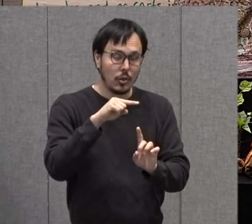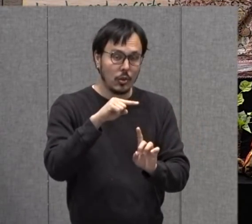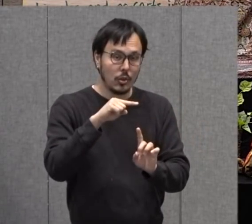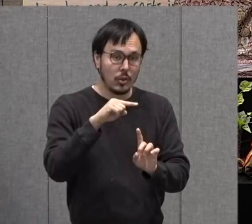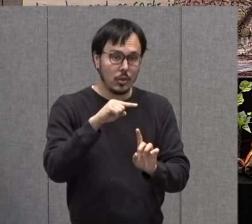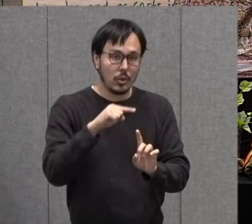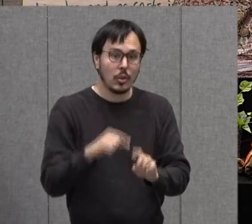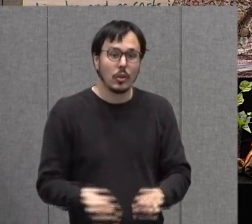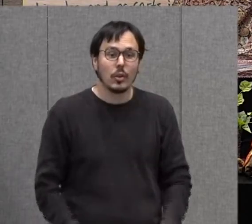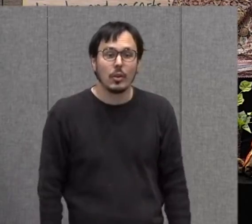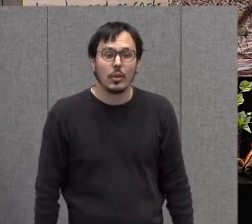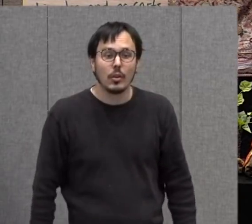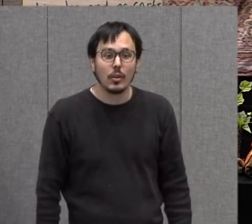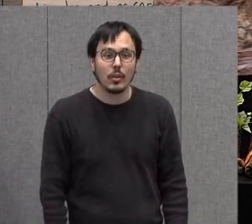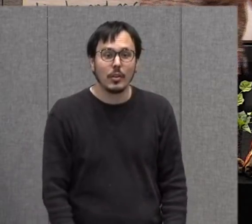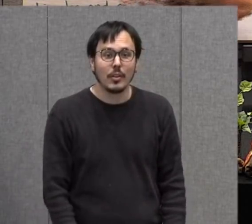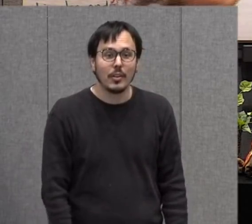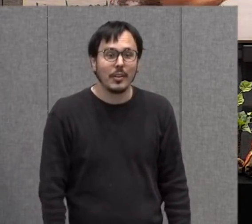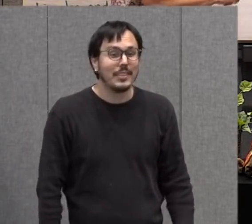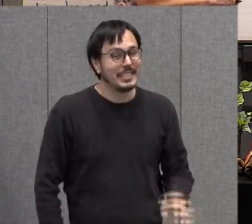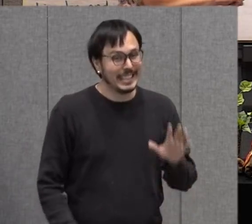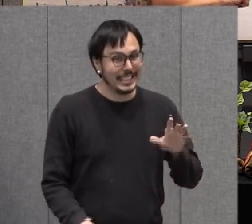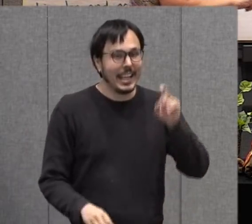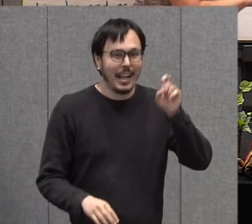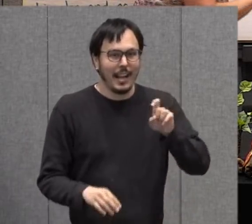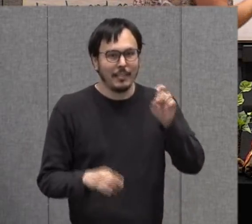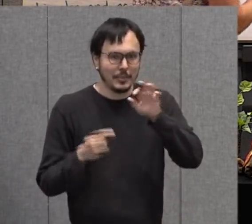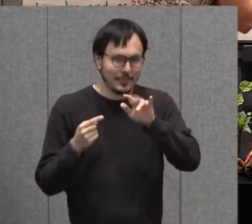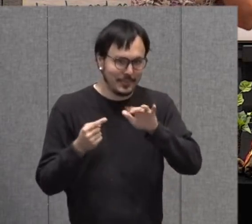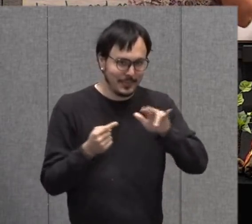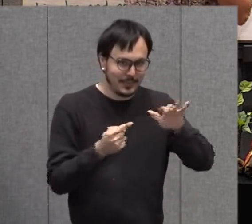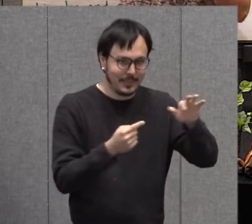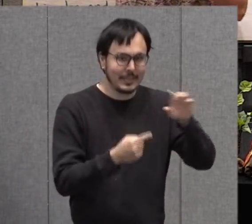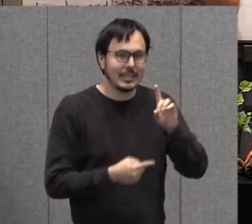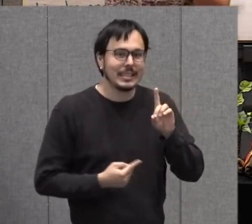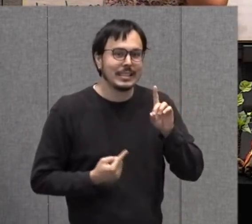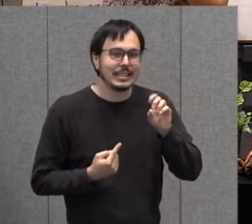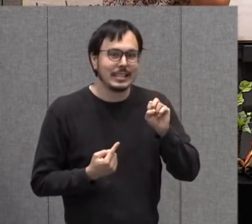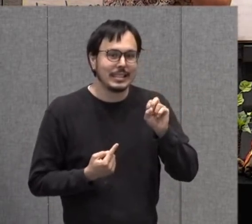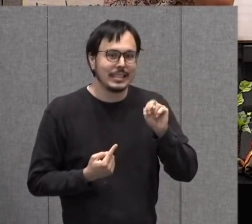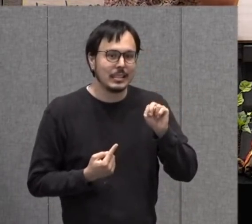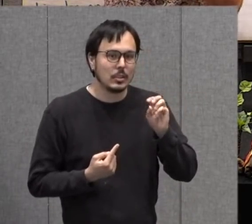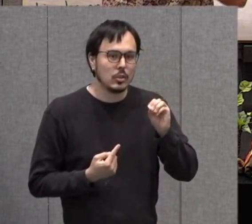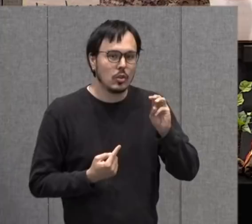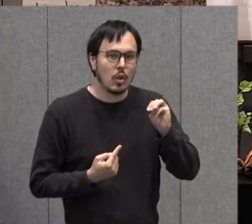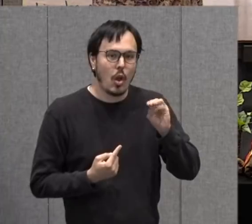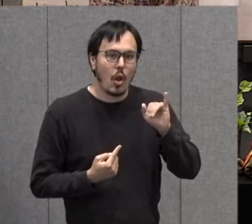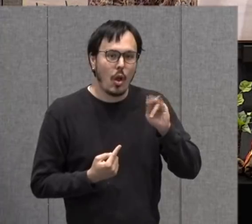Sorry guys, that's how I have to spell out denominator. It takes a little bit on me to spell it out.